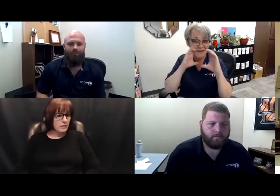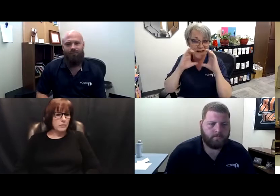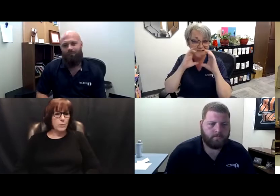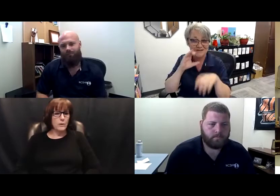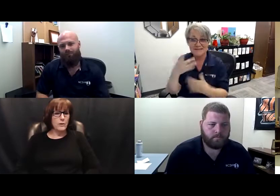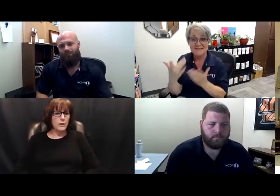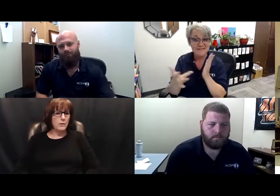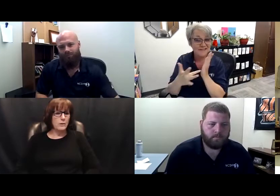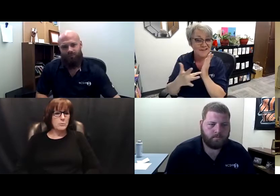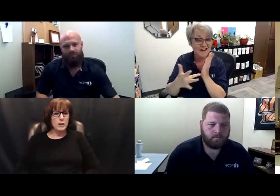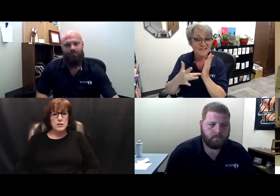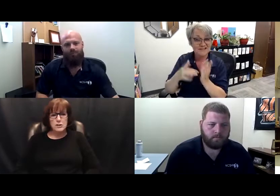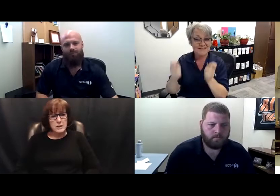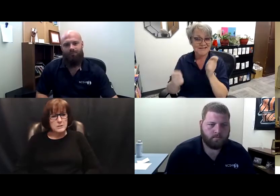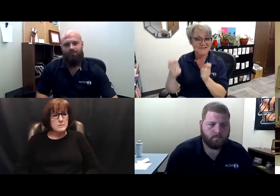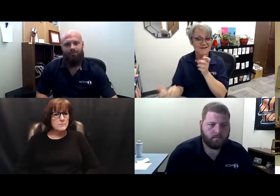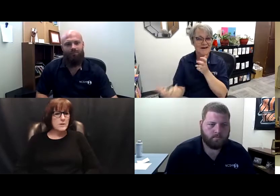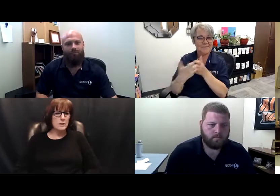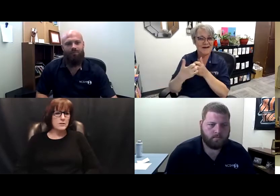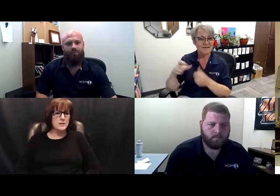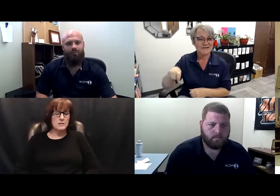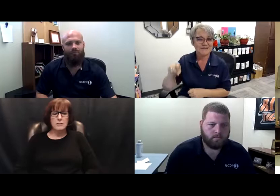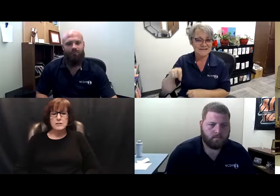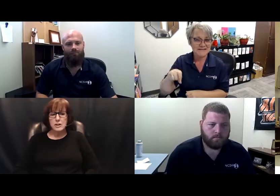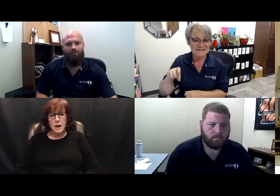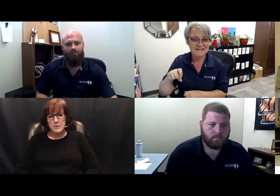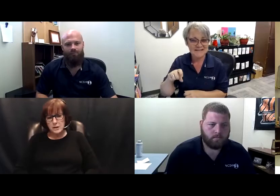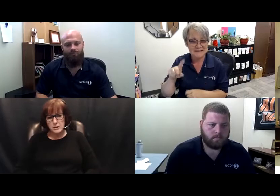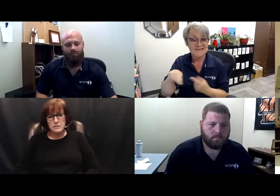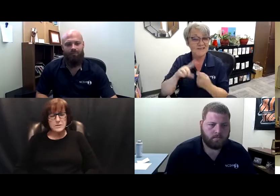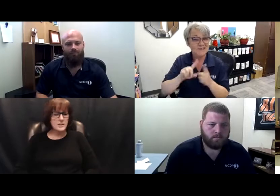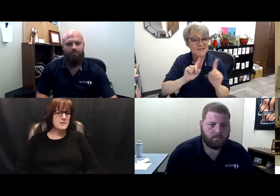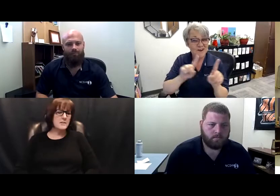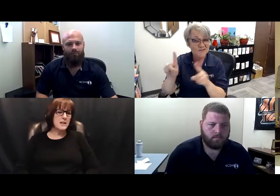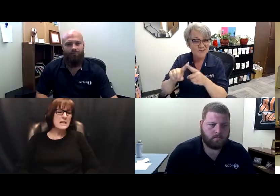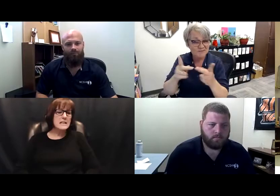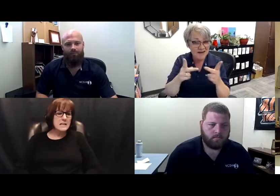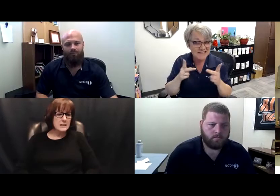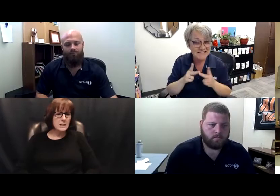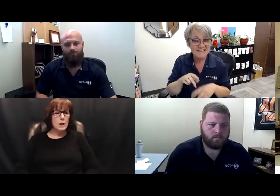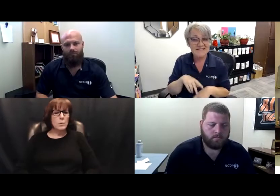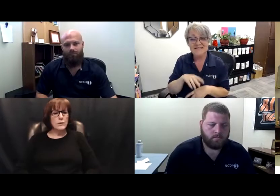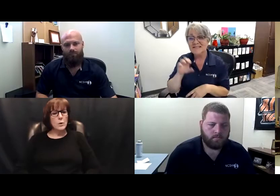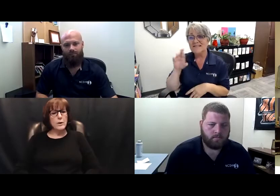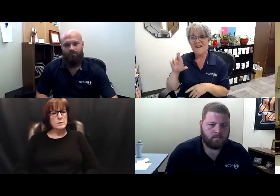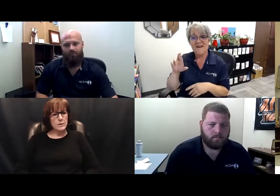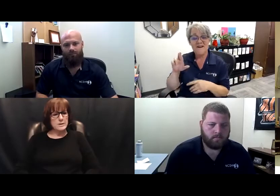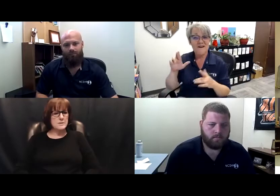for their communication needs, their technology accommodations, things that they need when they're going to places